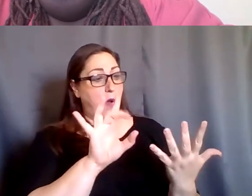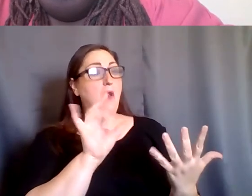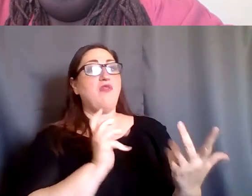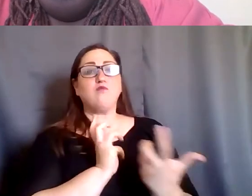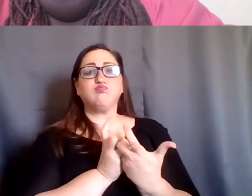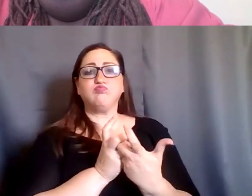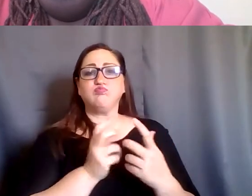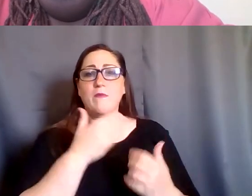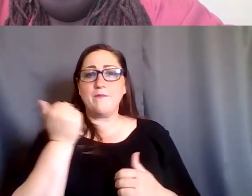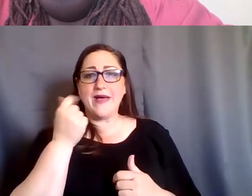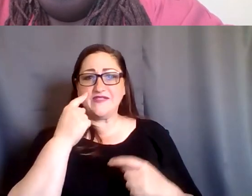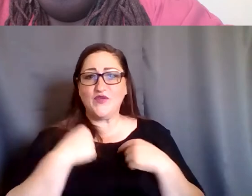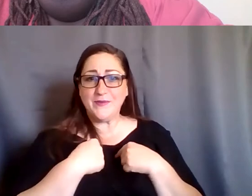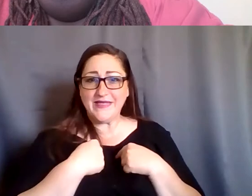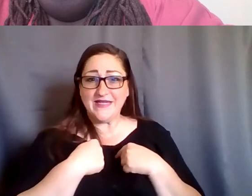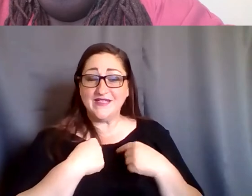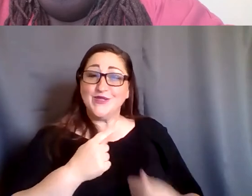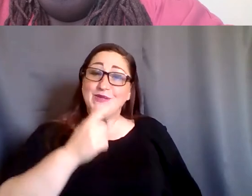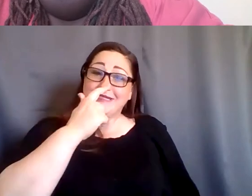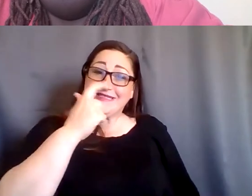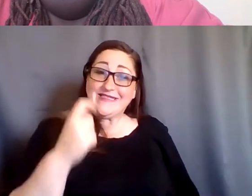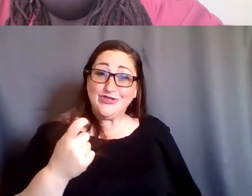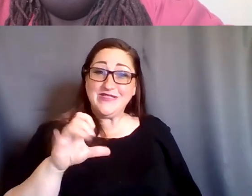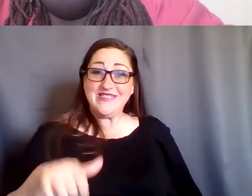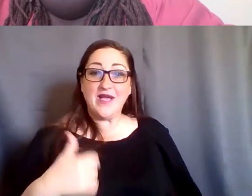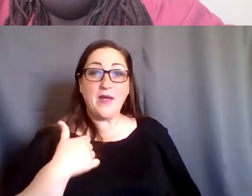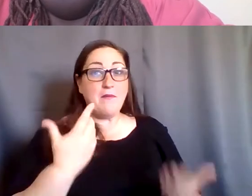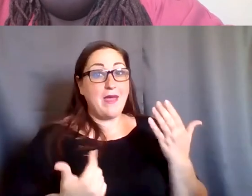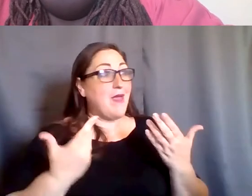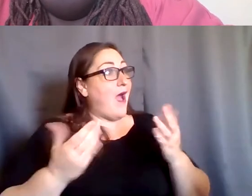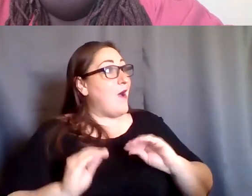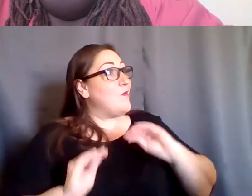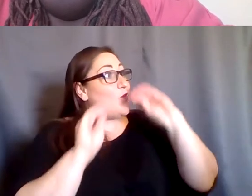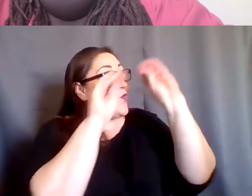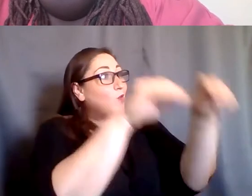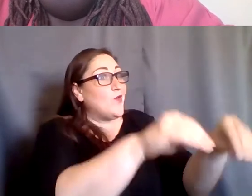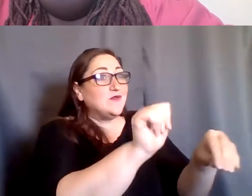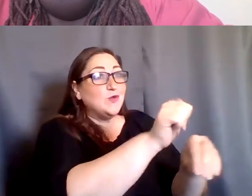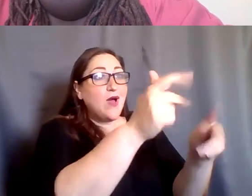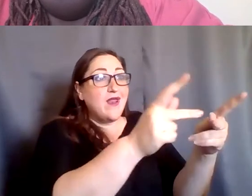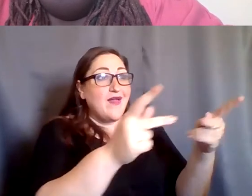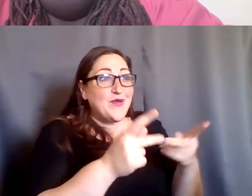if my polling place is a lot further away or I’m really worried about that congestion that we might see at polling places,